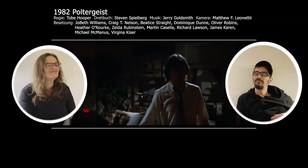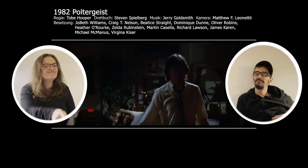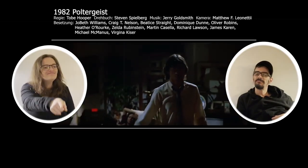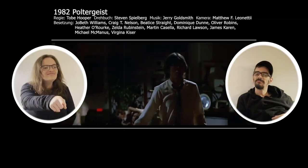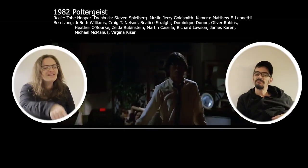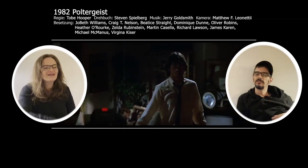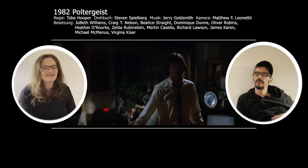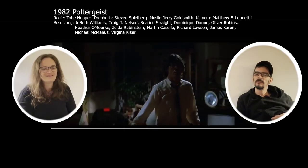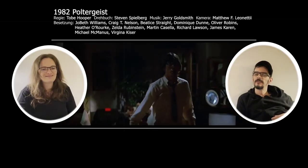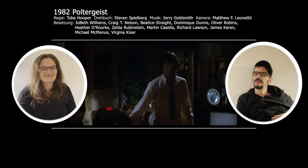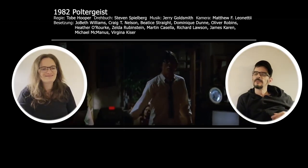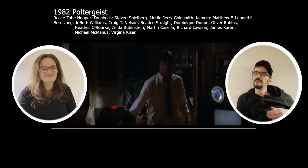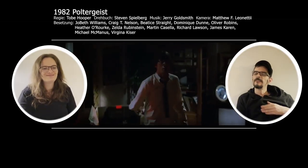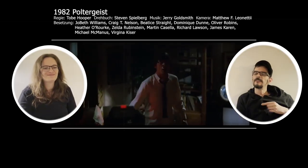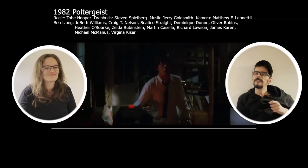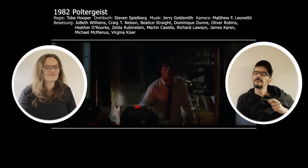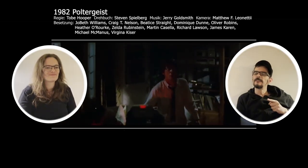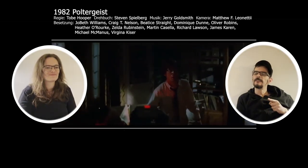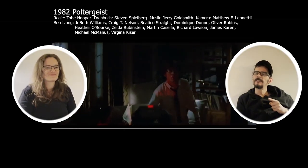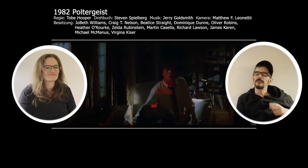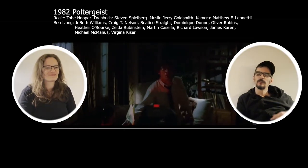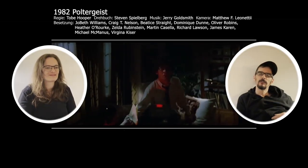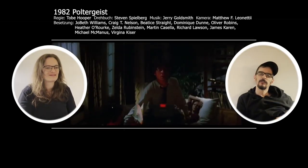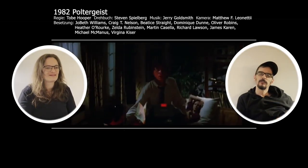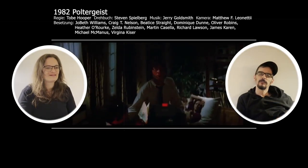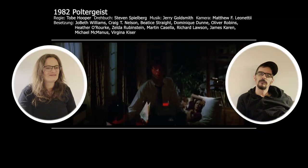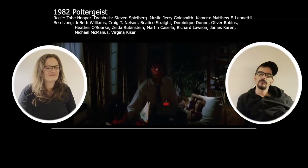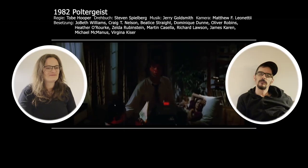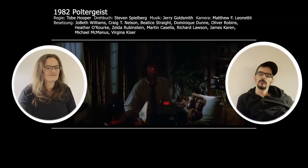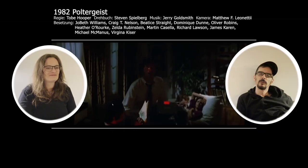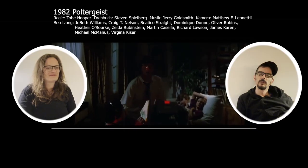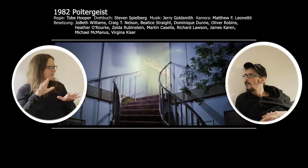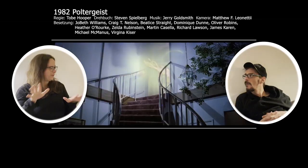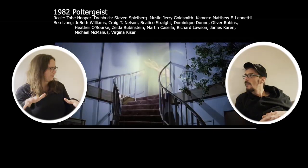That's right, that's actually missing, - But hello? - but now we're paying even closer attention to it.